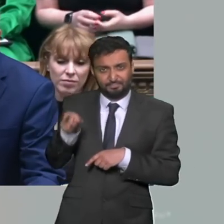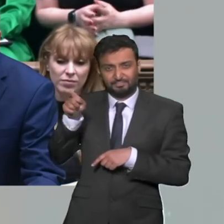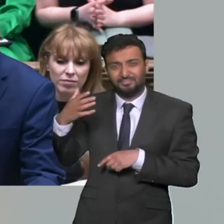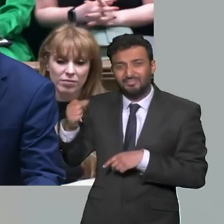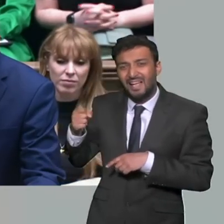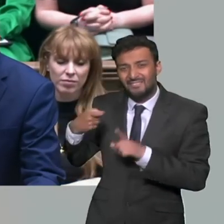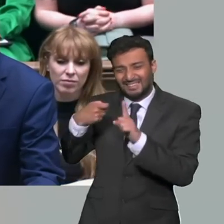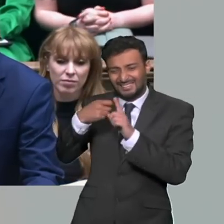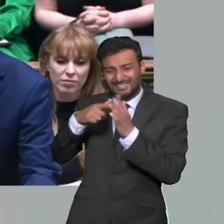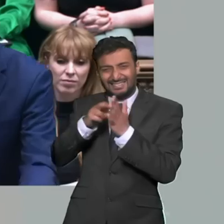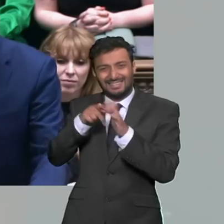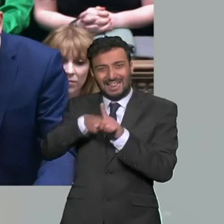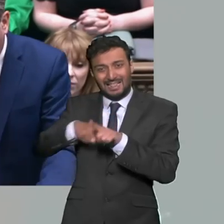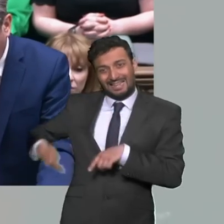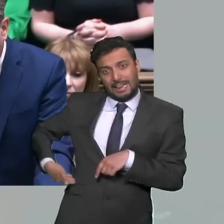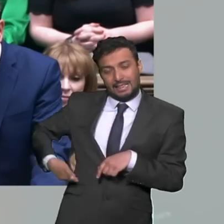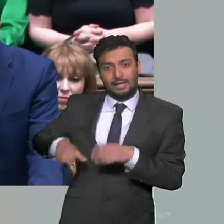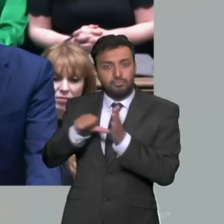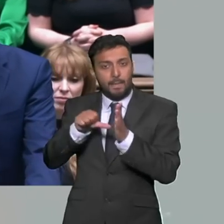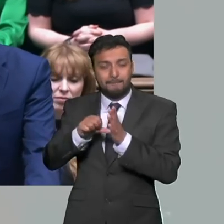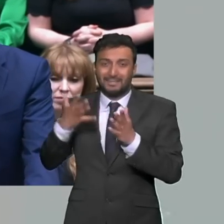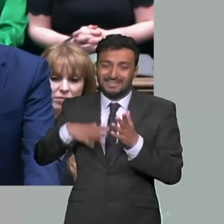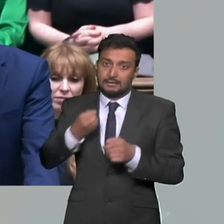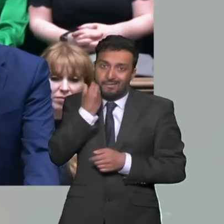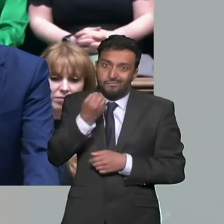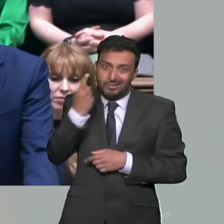dialysis and whose energy bill has gone through the roof as a result.